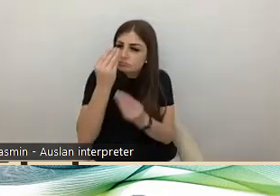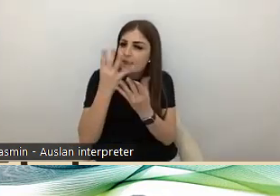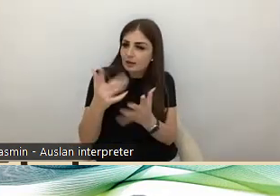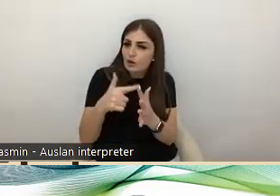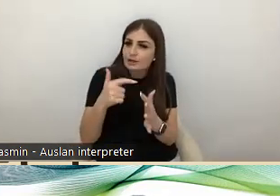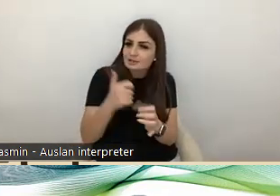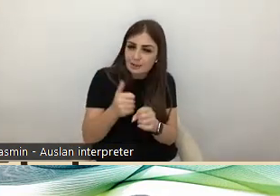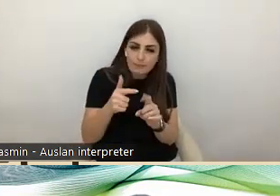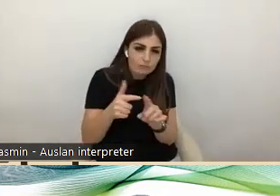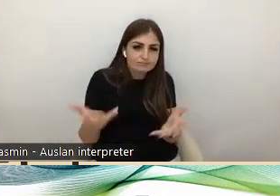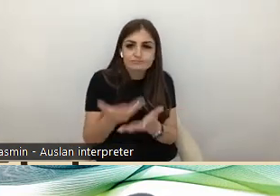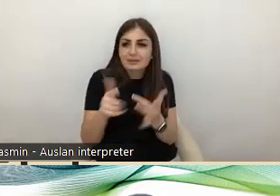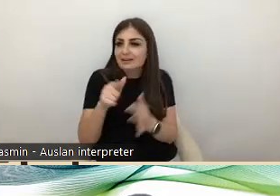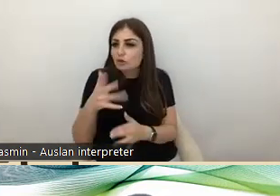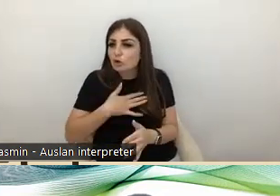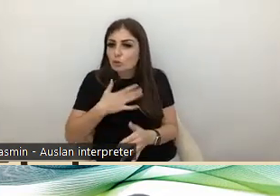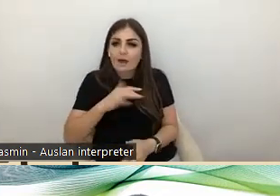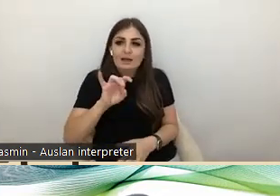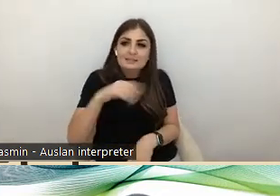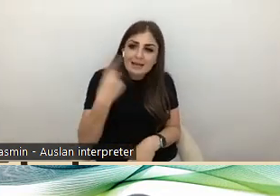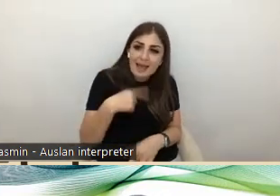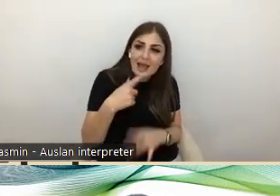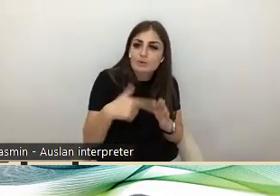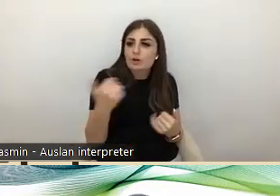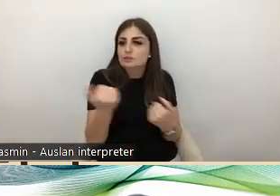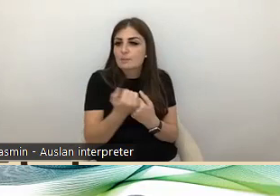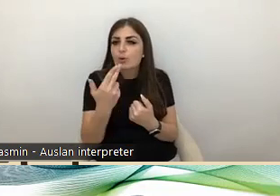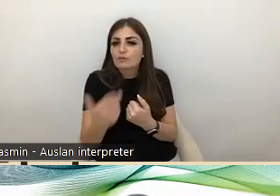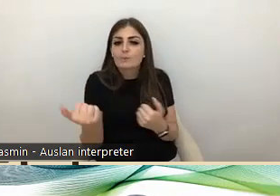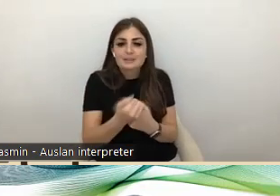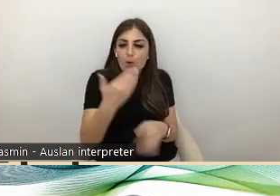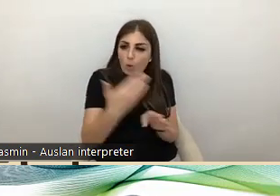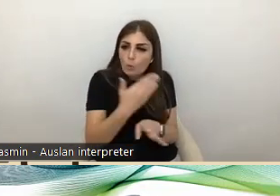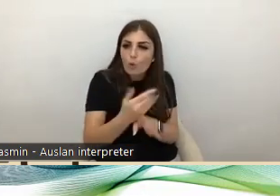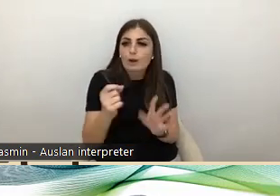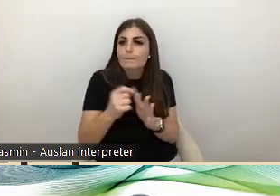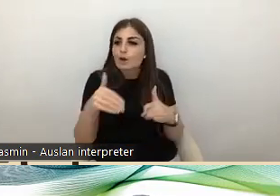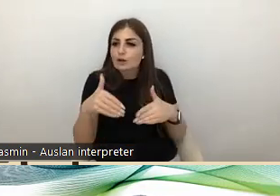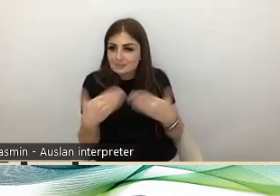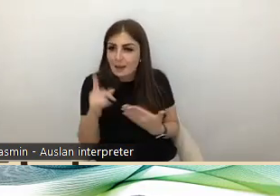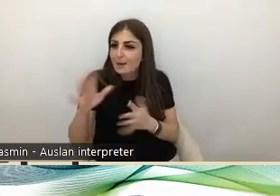If you would like 10 hours of support from a support worker per day, and the agency thinks